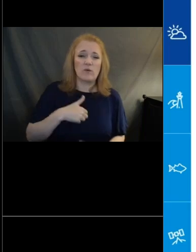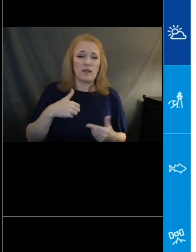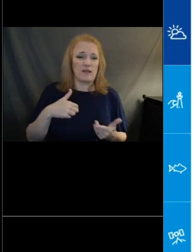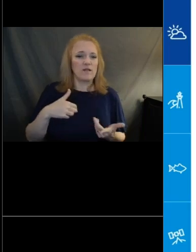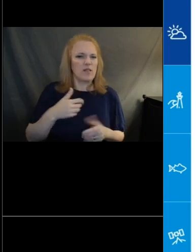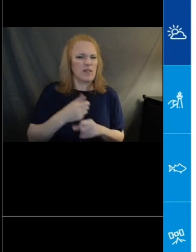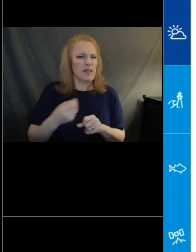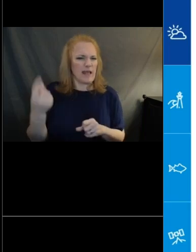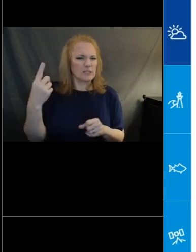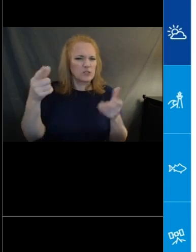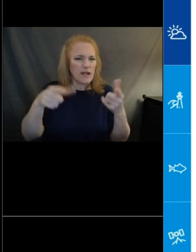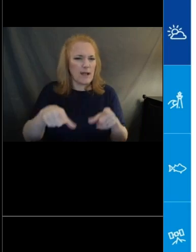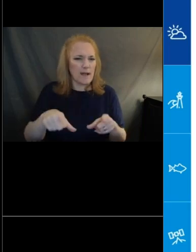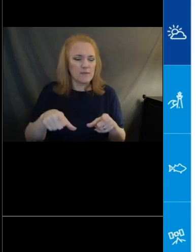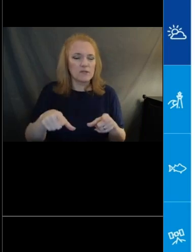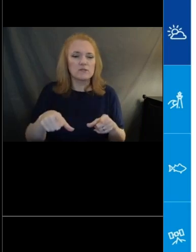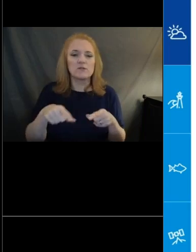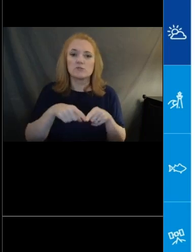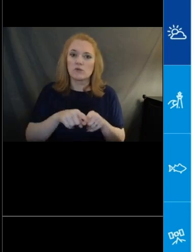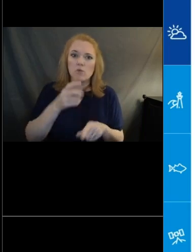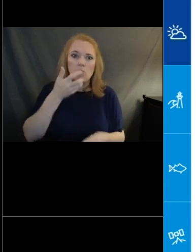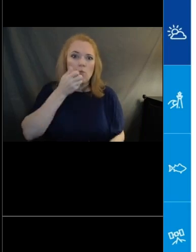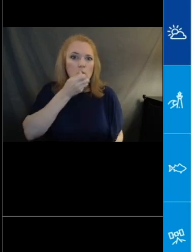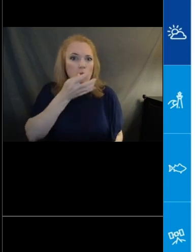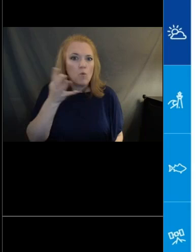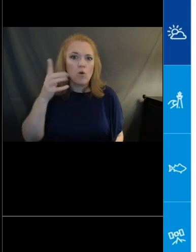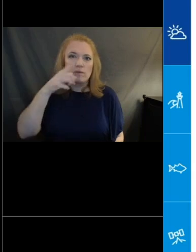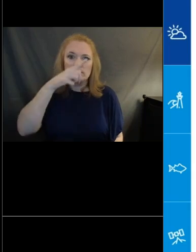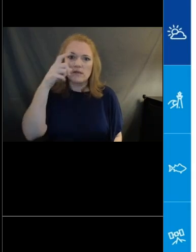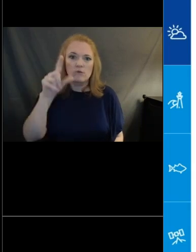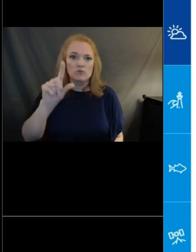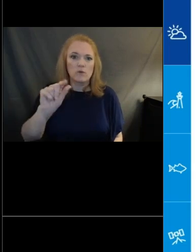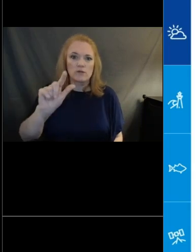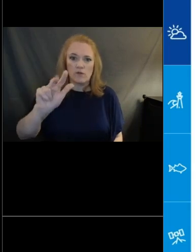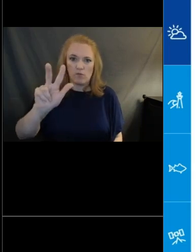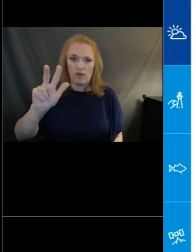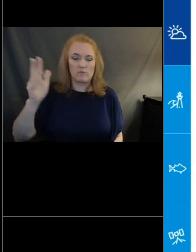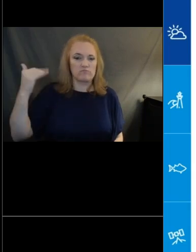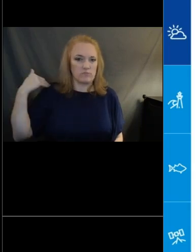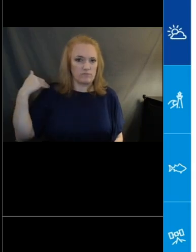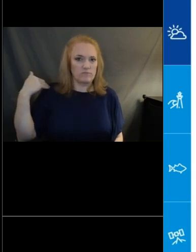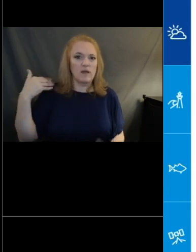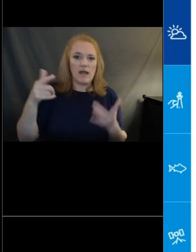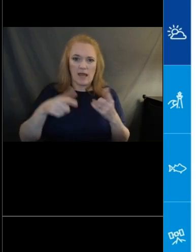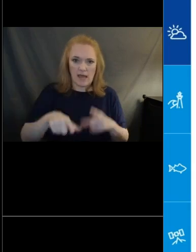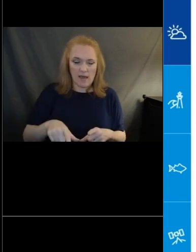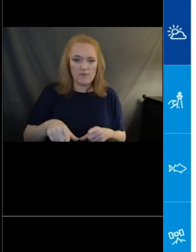year during the very warm summer of 2023, but these products allow more focused information